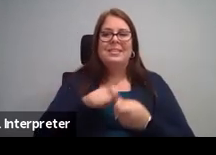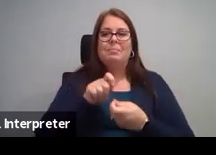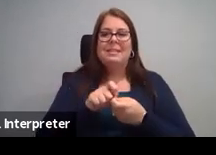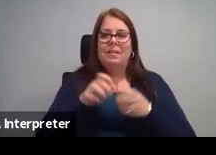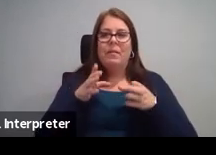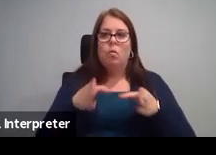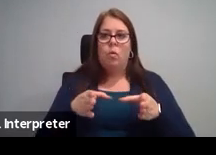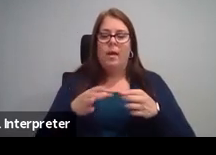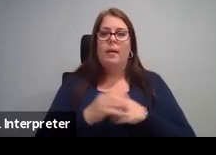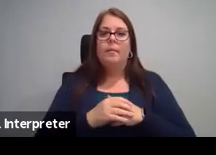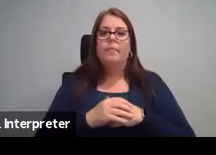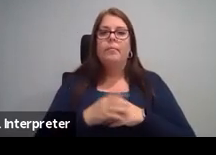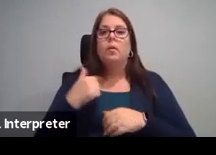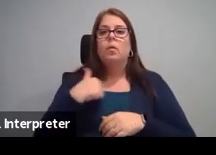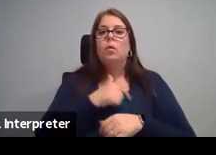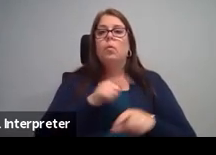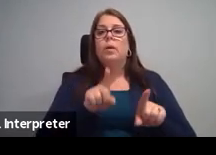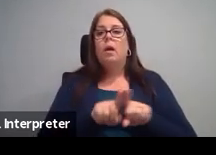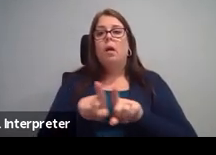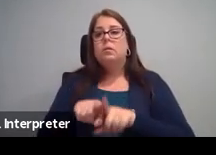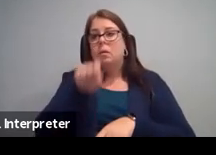Cathy Reznicek: We also like to use images in order to